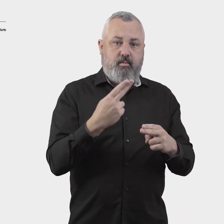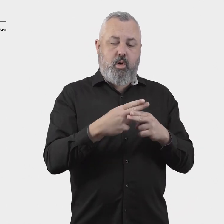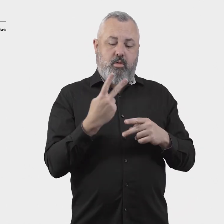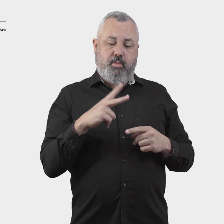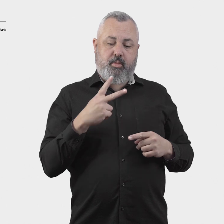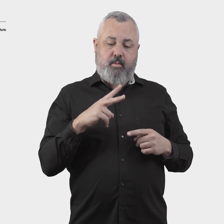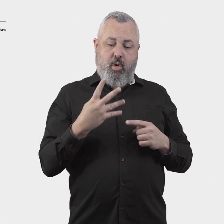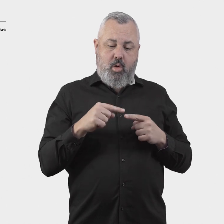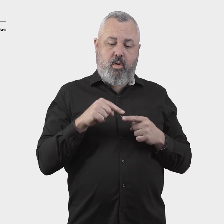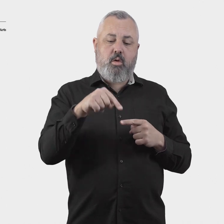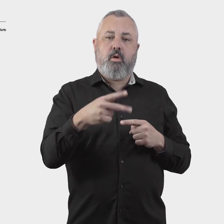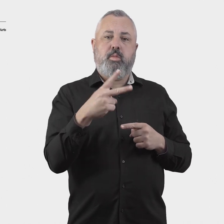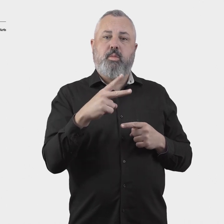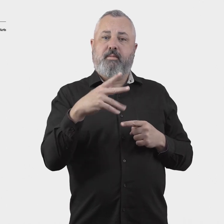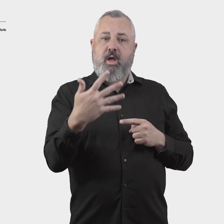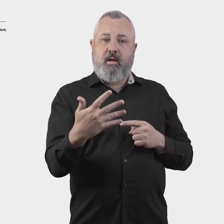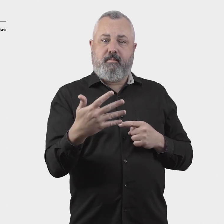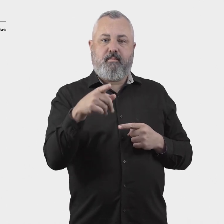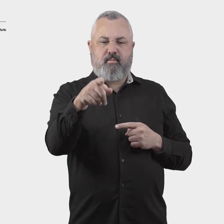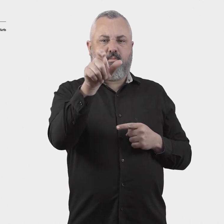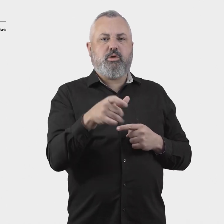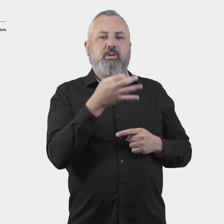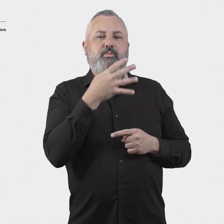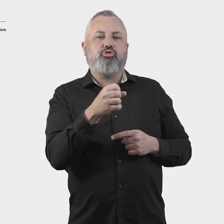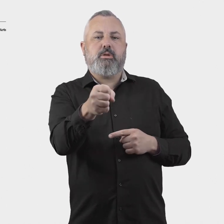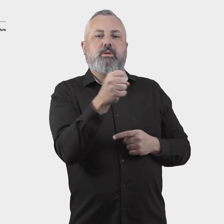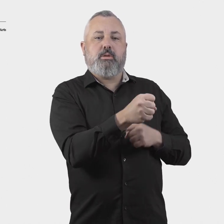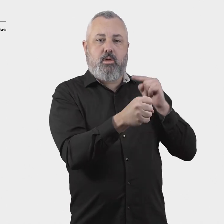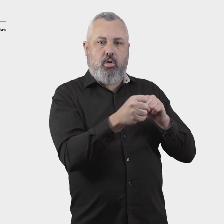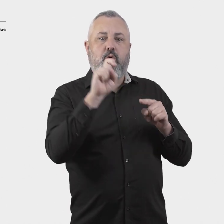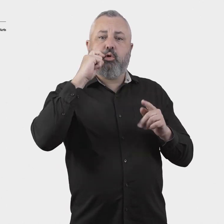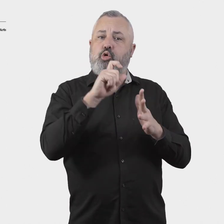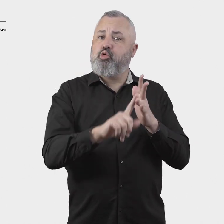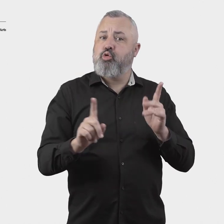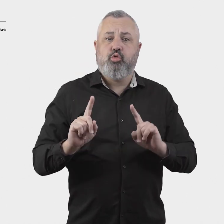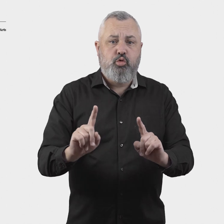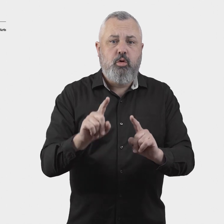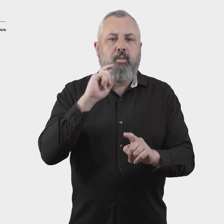During 2024-25, the interim ombudsperson will: